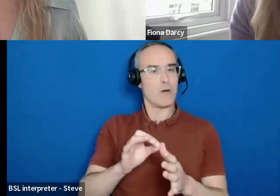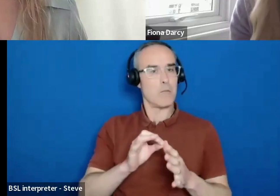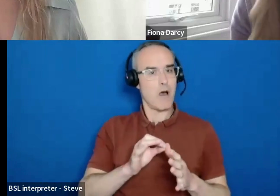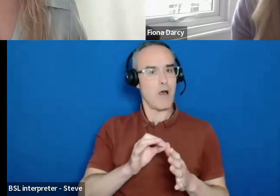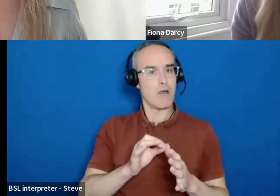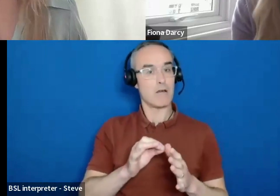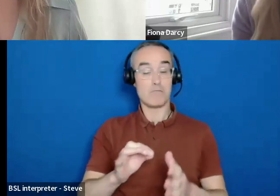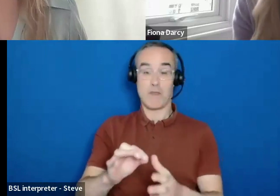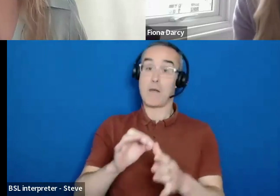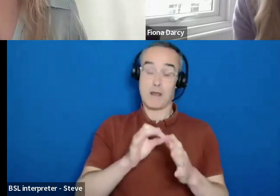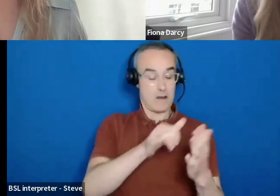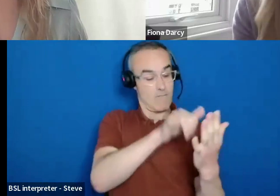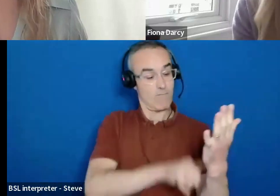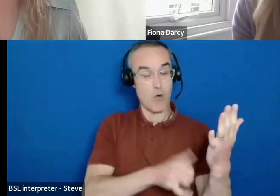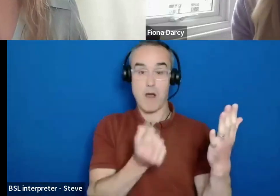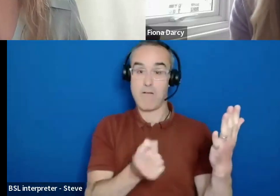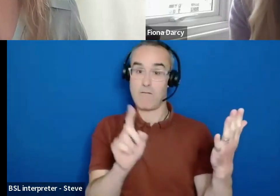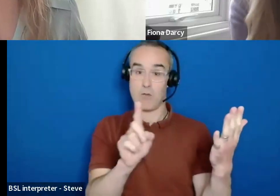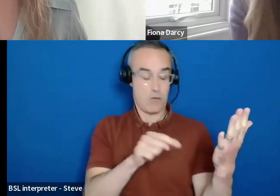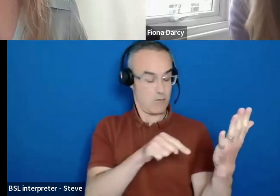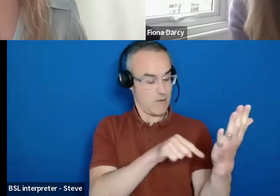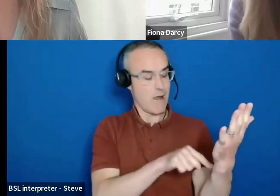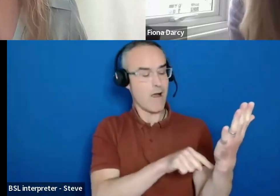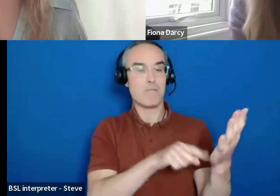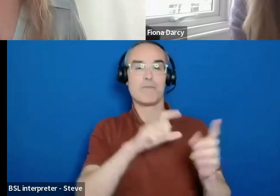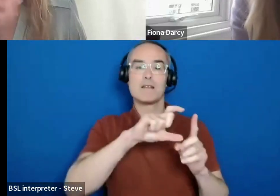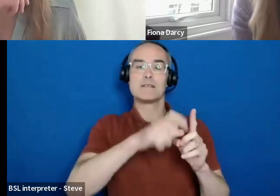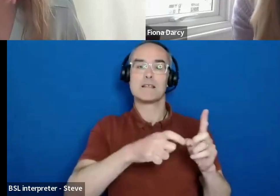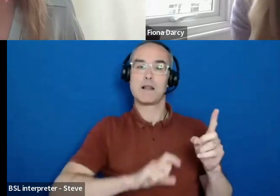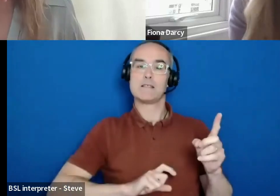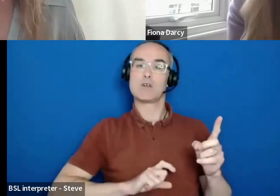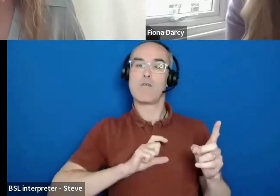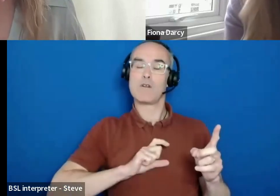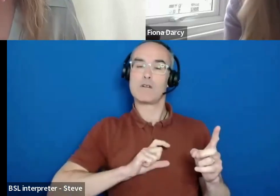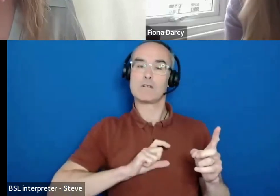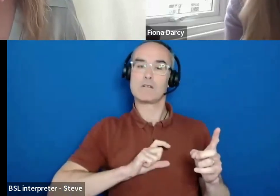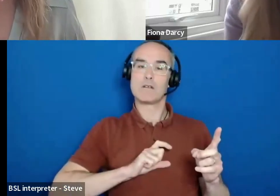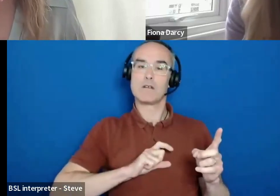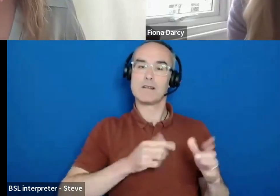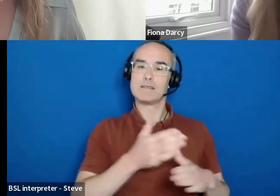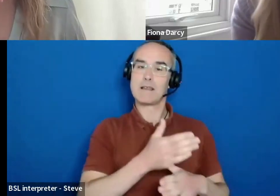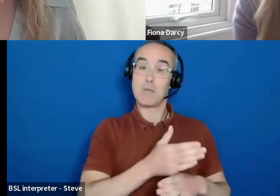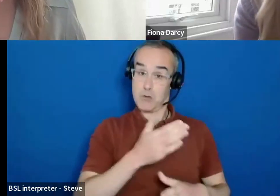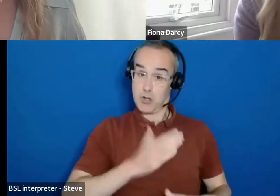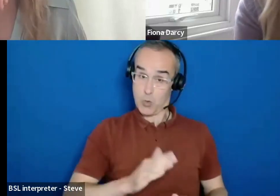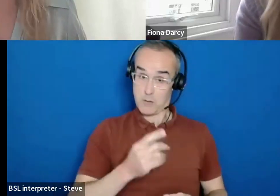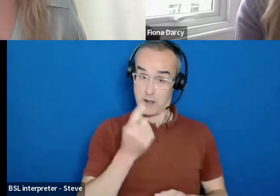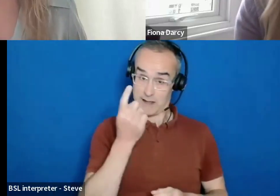application to be considered under the Disability Confident scheme. So if, for example,